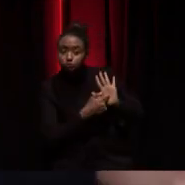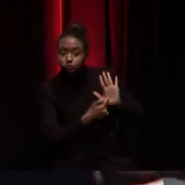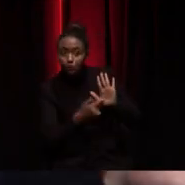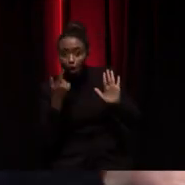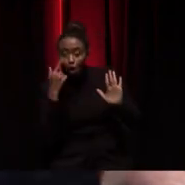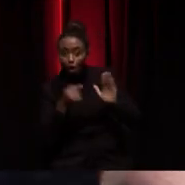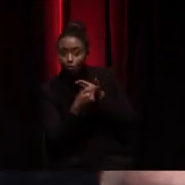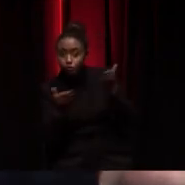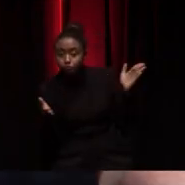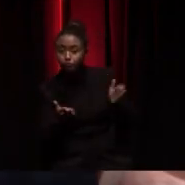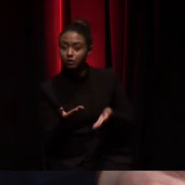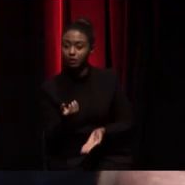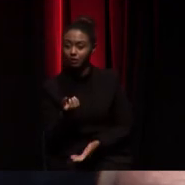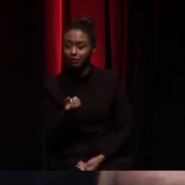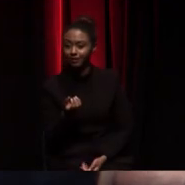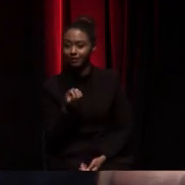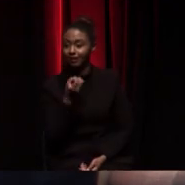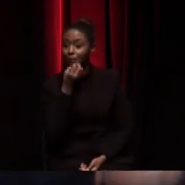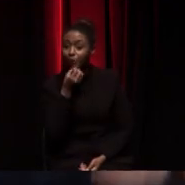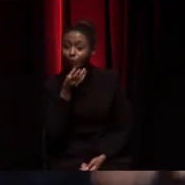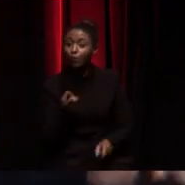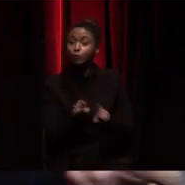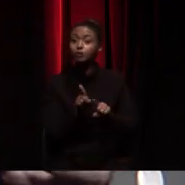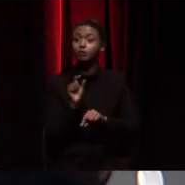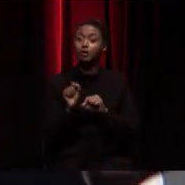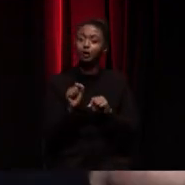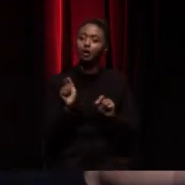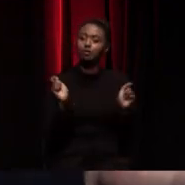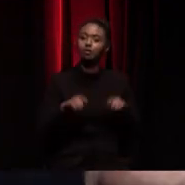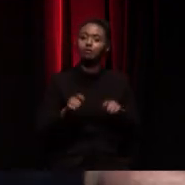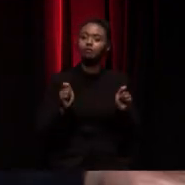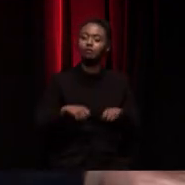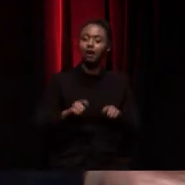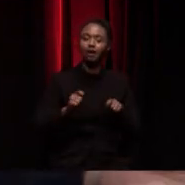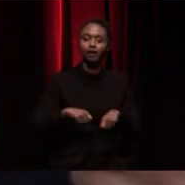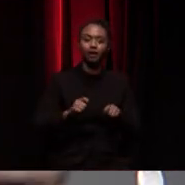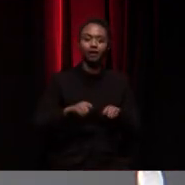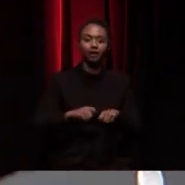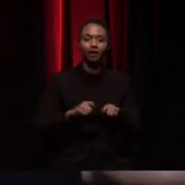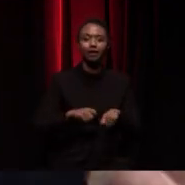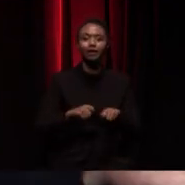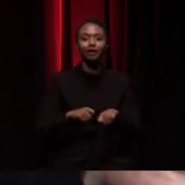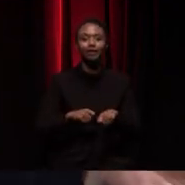It’s good to have an alternative.